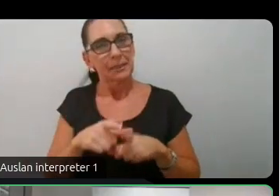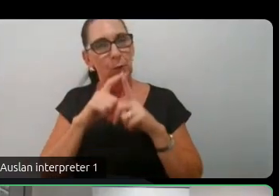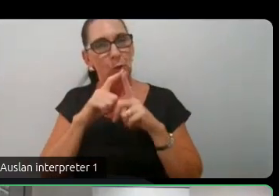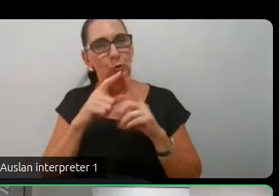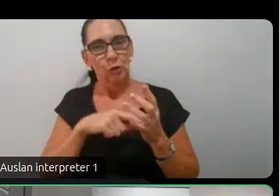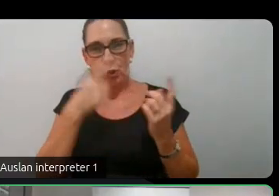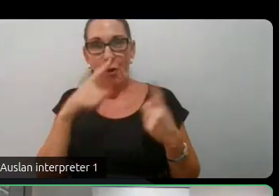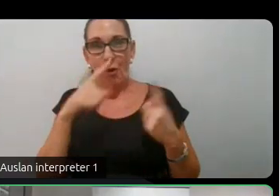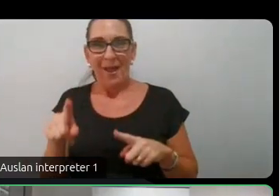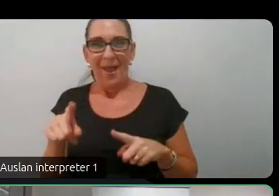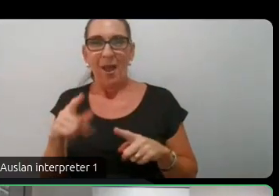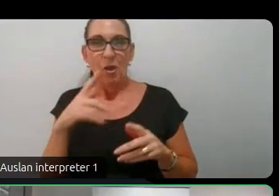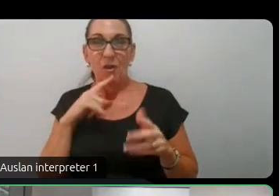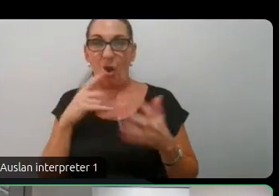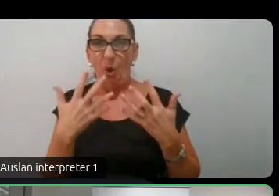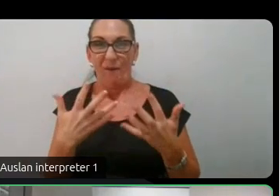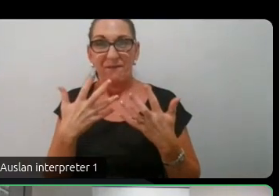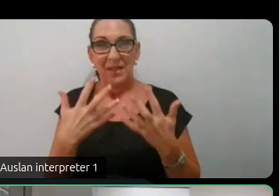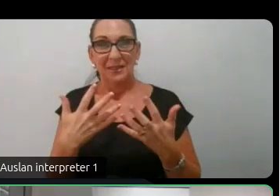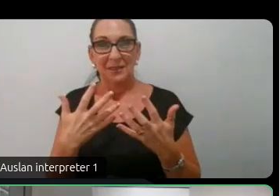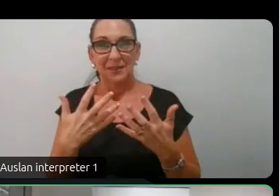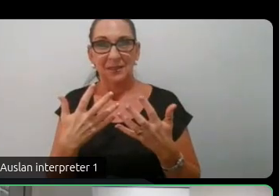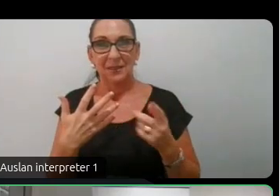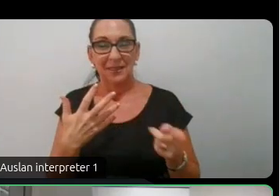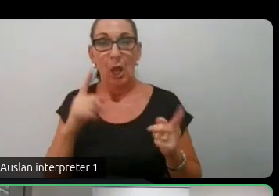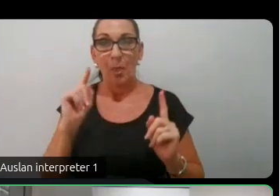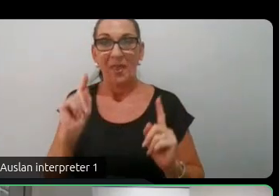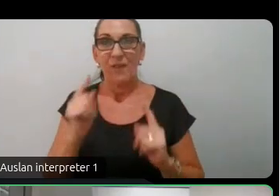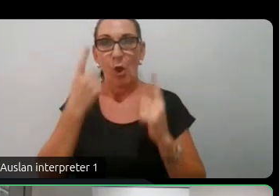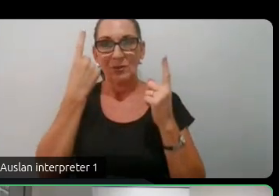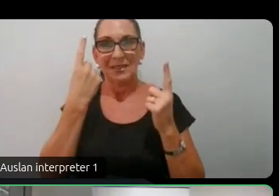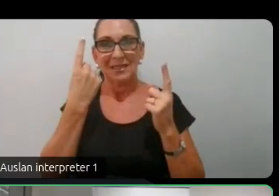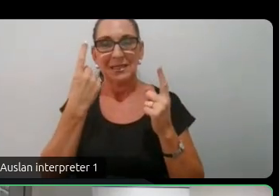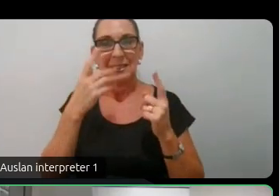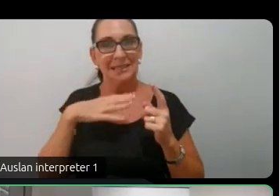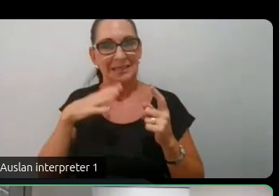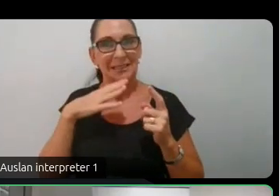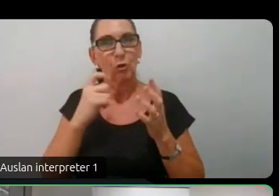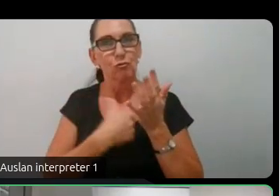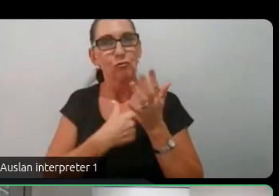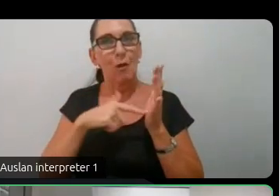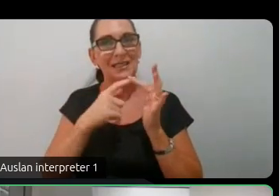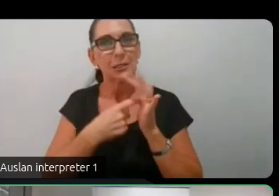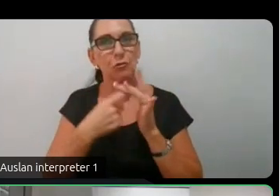often is one of the first it is kind of the first big criteria that um people have struggled